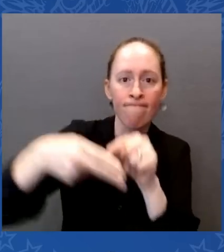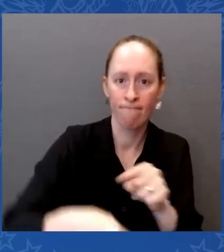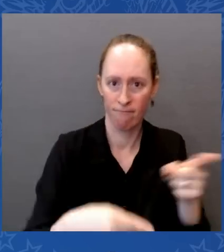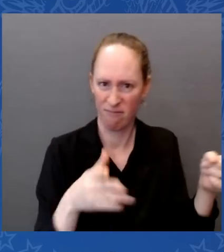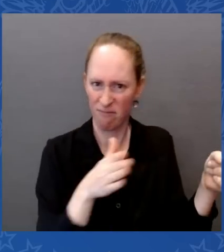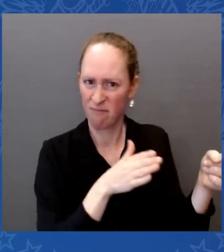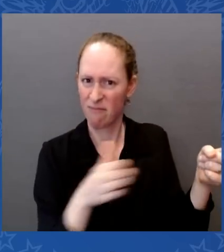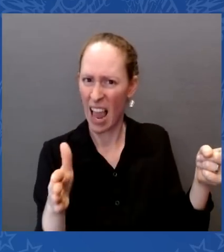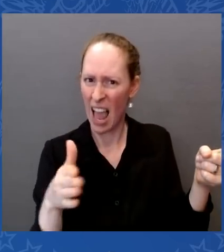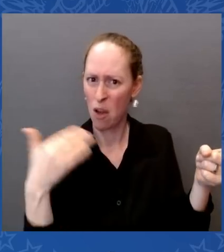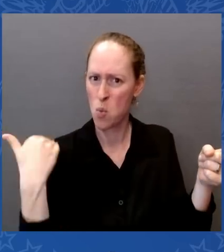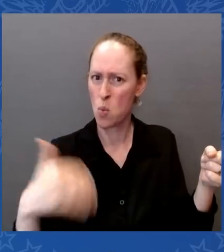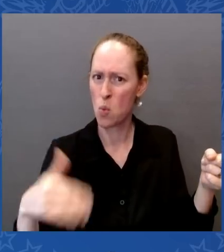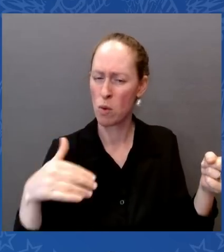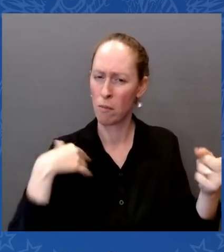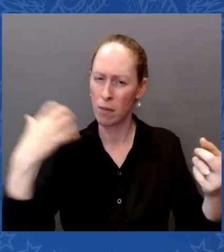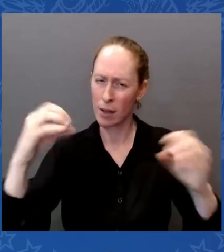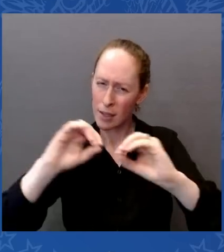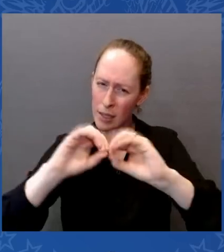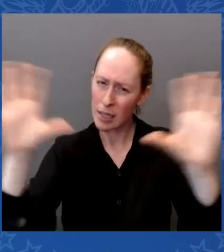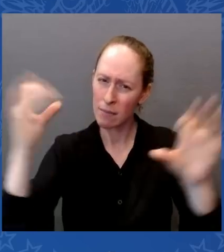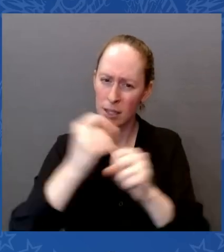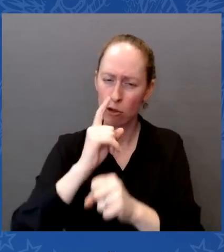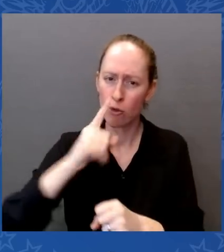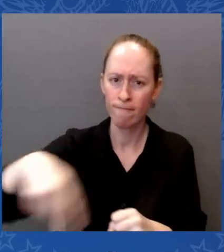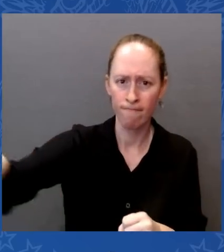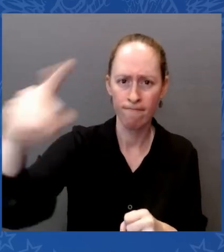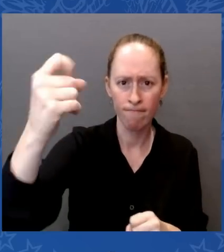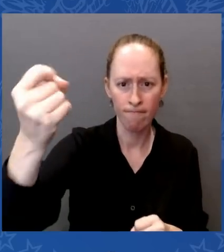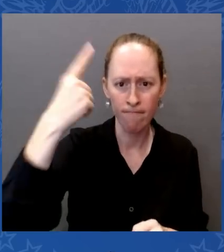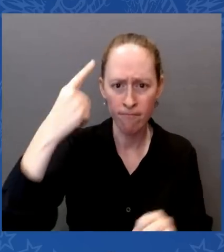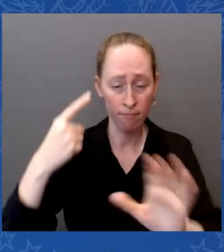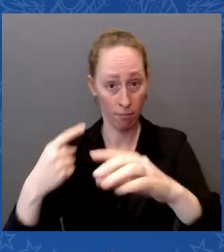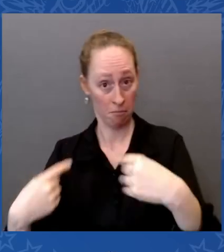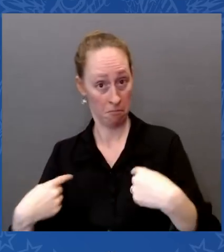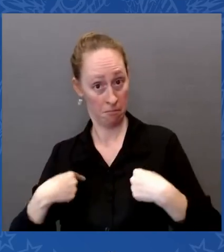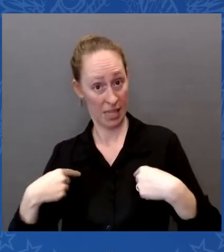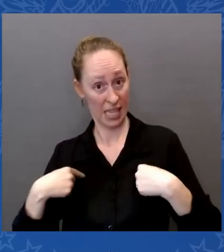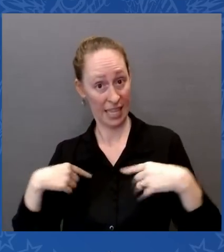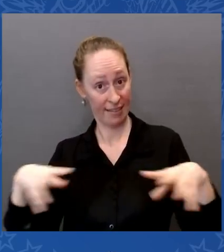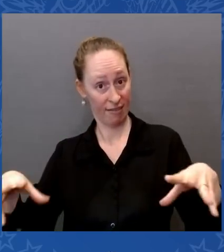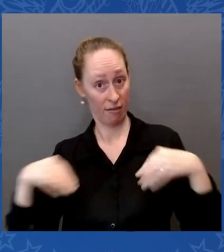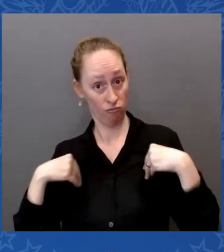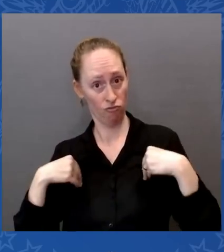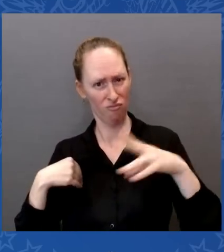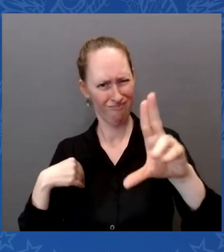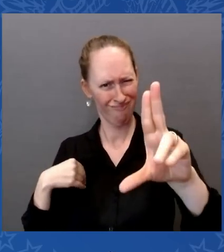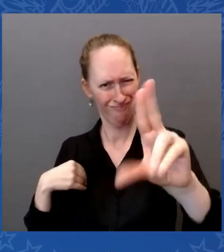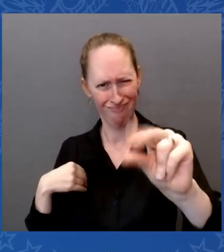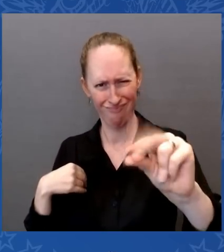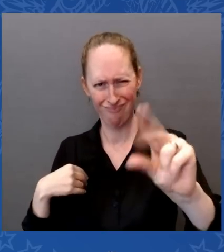Let me be really clear: I will not yield. I will not cut Social Security. I will not cut Medicare,